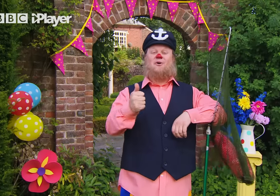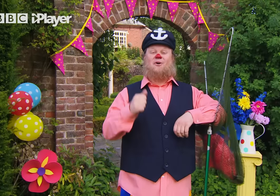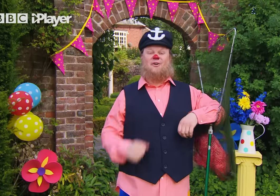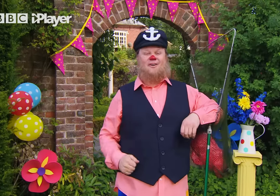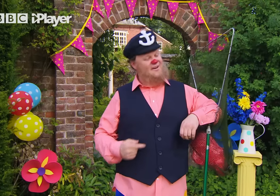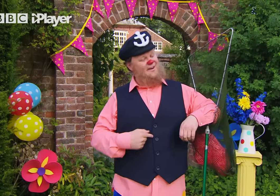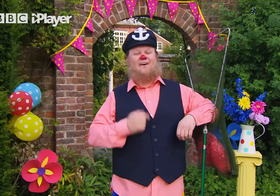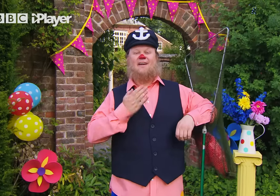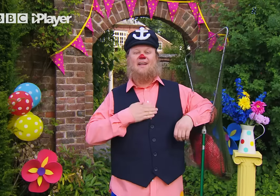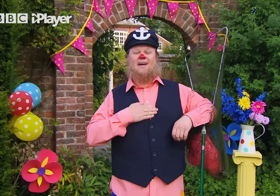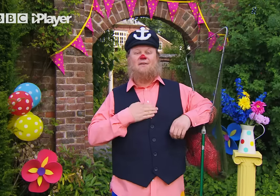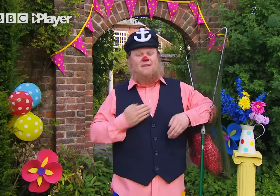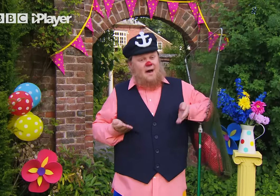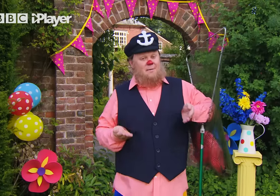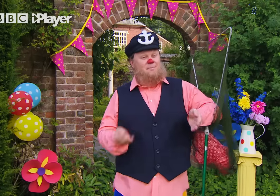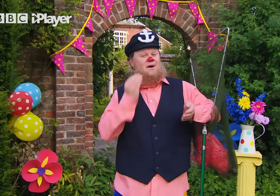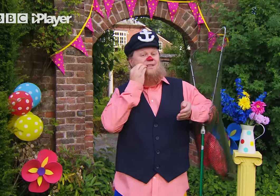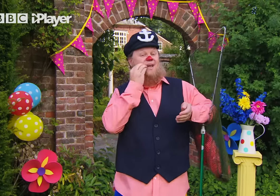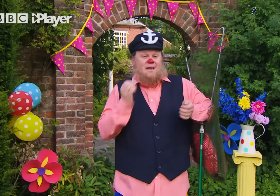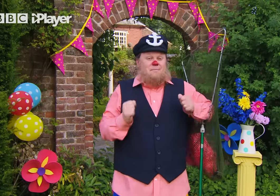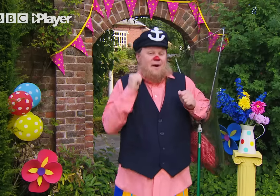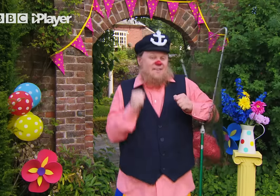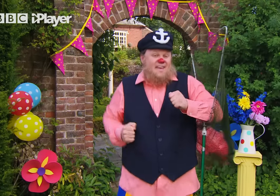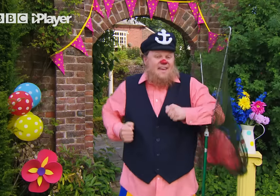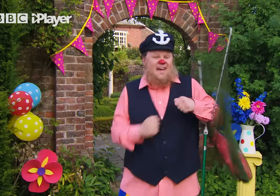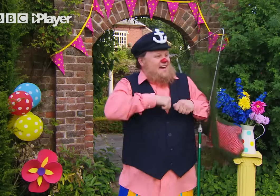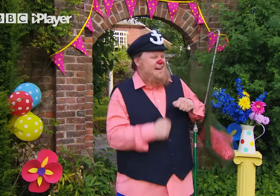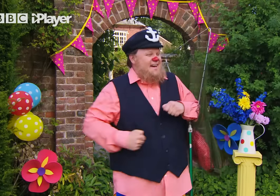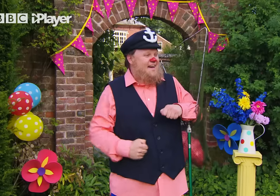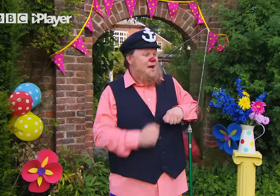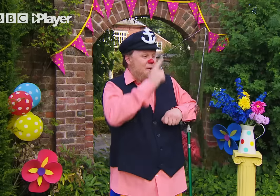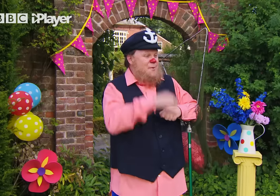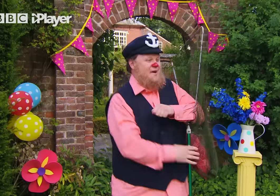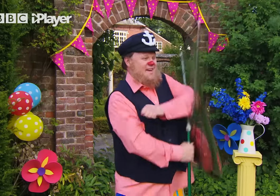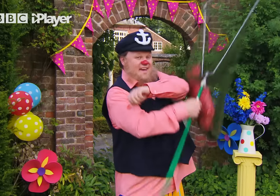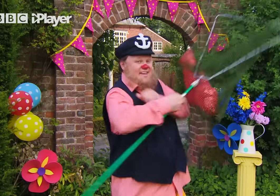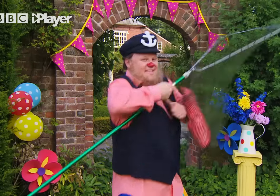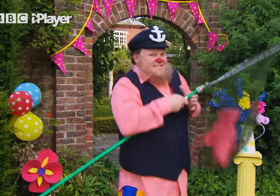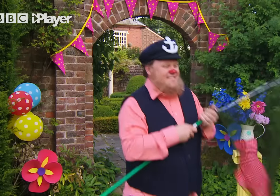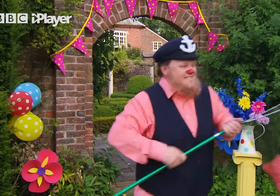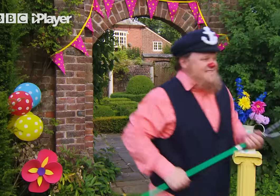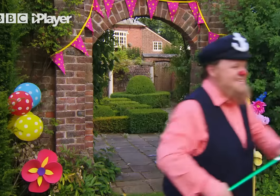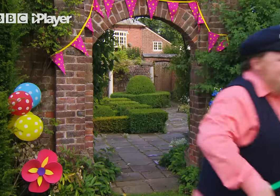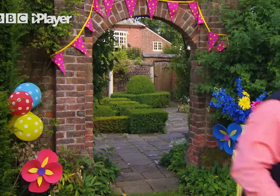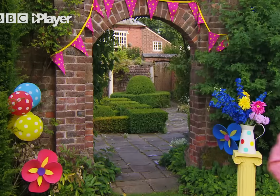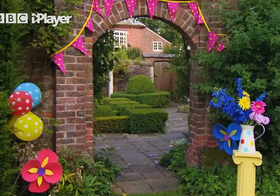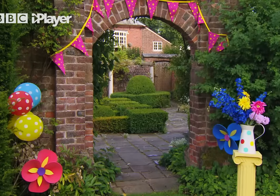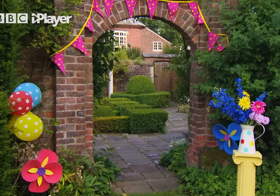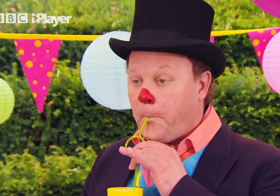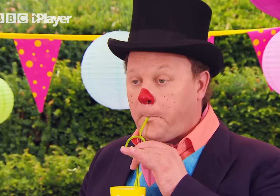good i love a birthday party do you know who oh